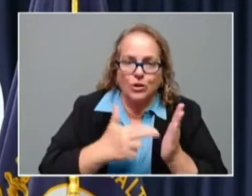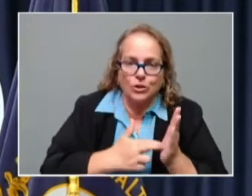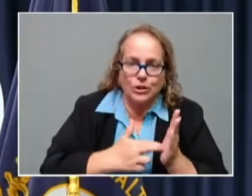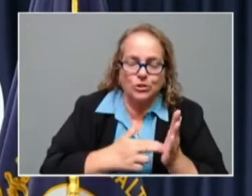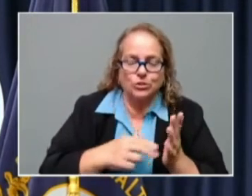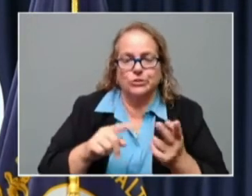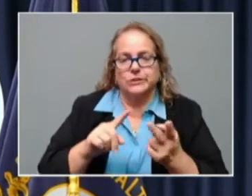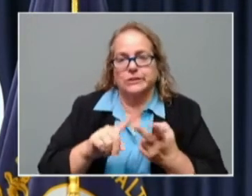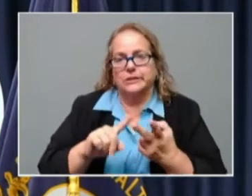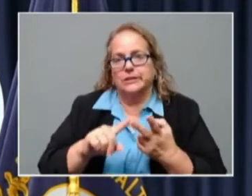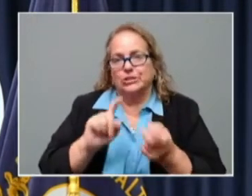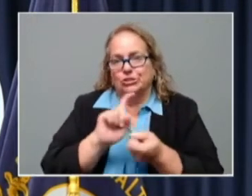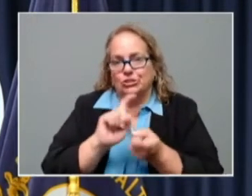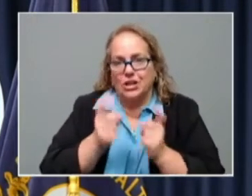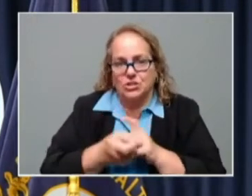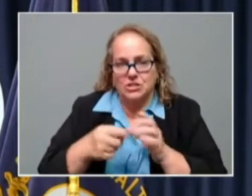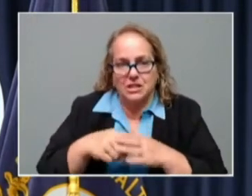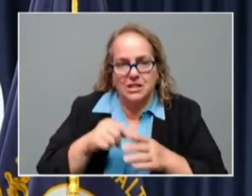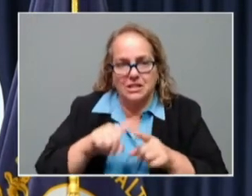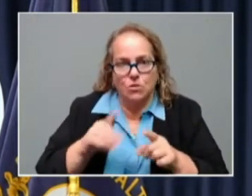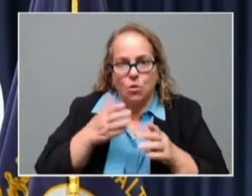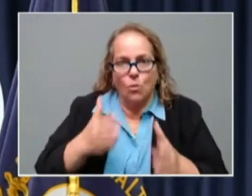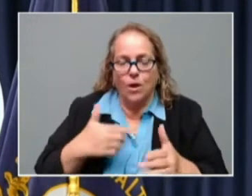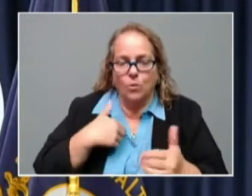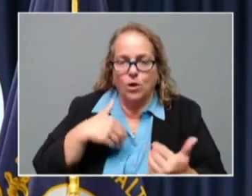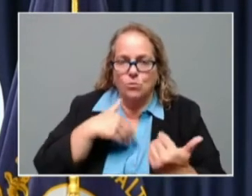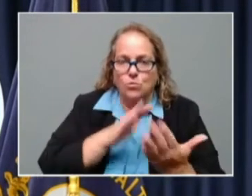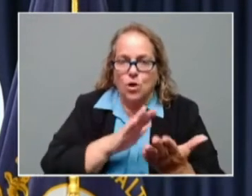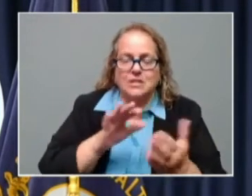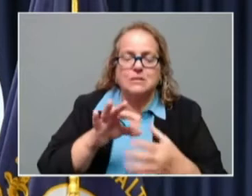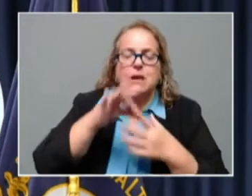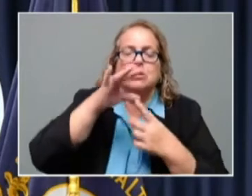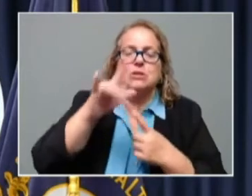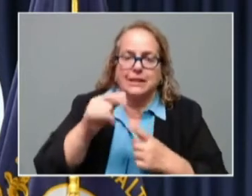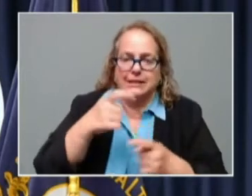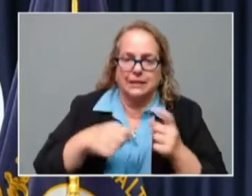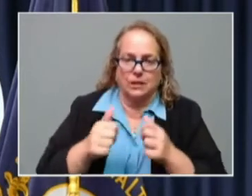of our approaches, especially dealing with the nursing shortage before Covid